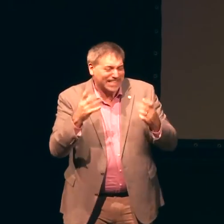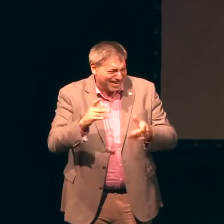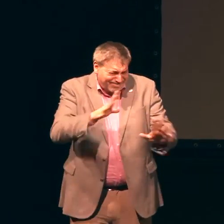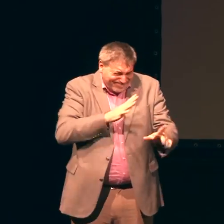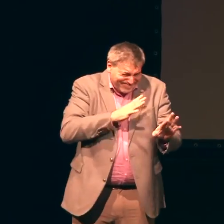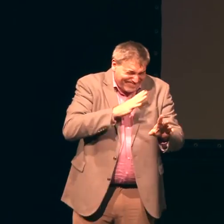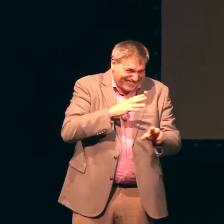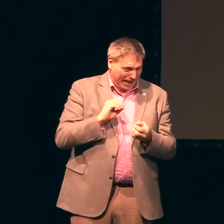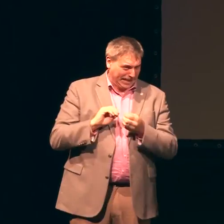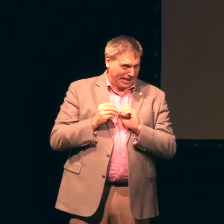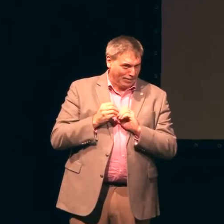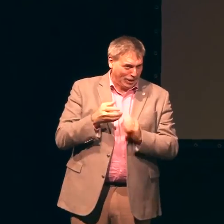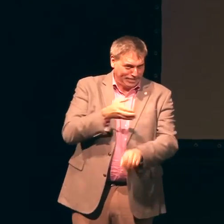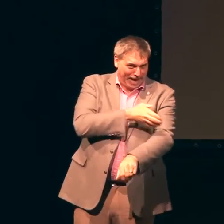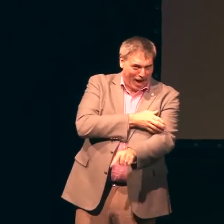citizens who are lateened deaf but that's okay,